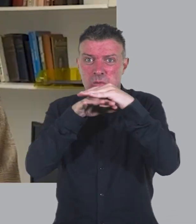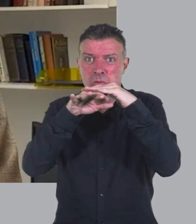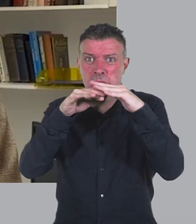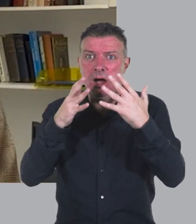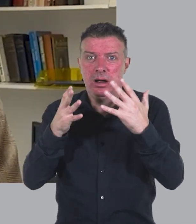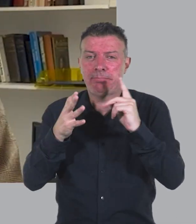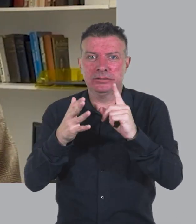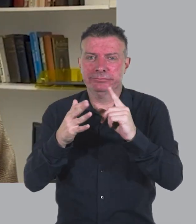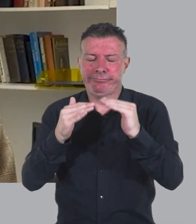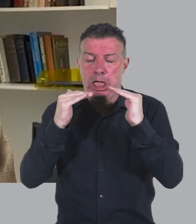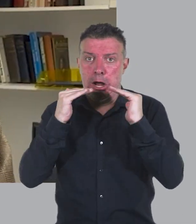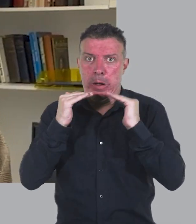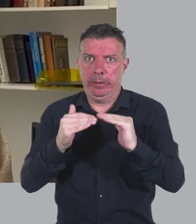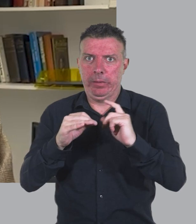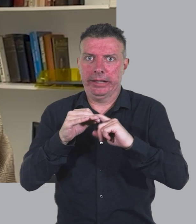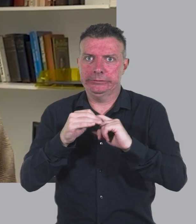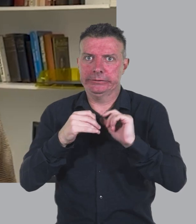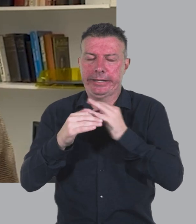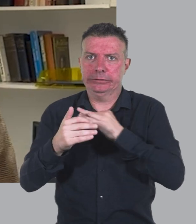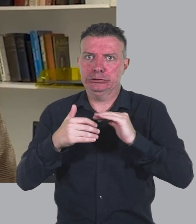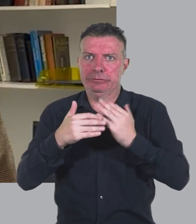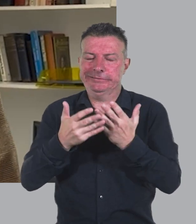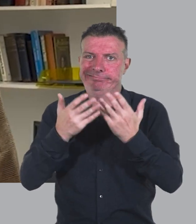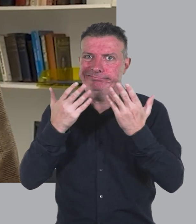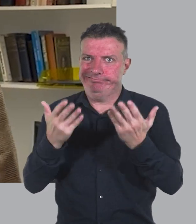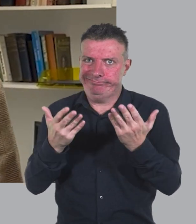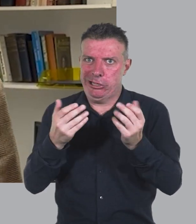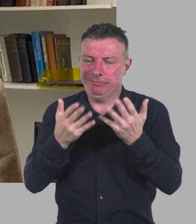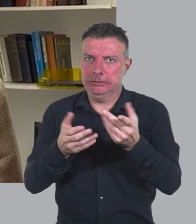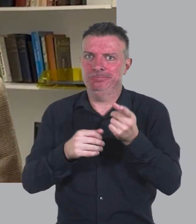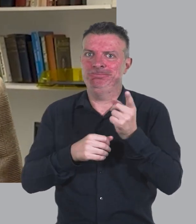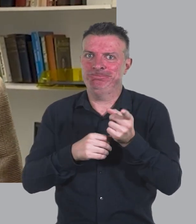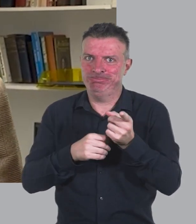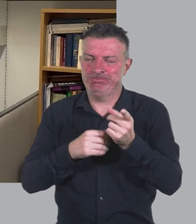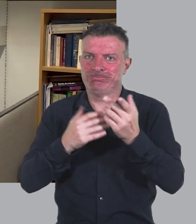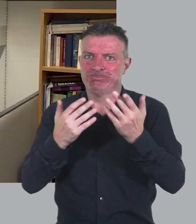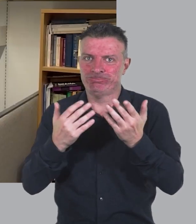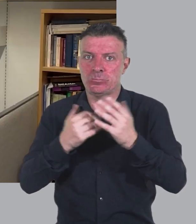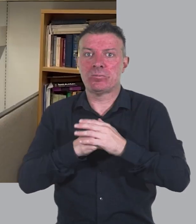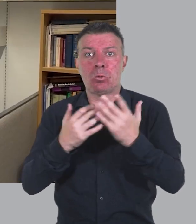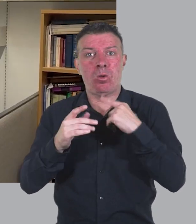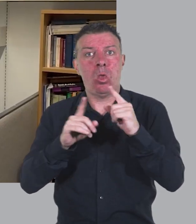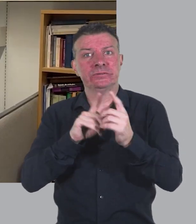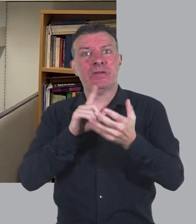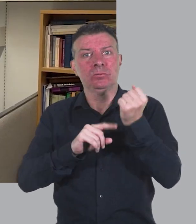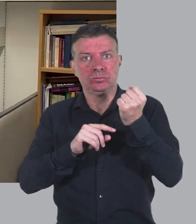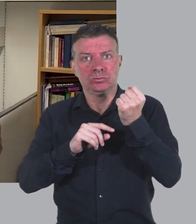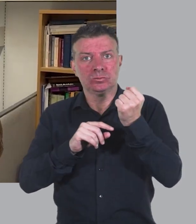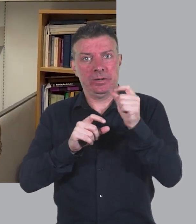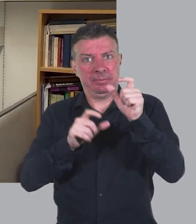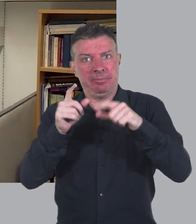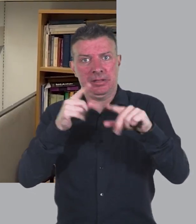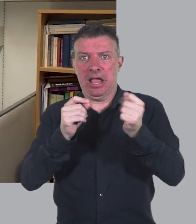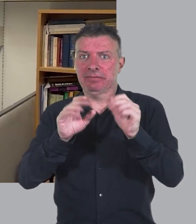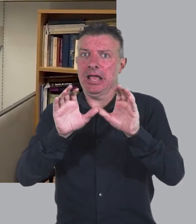most of which offered low-quality clinical services. But we also found that people have agency,